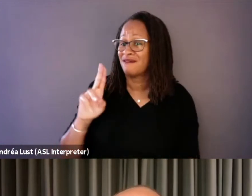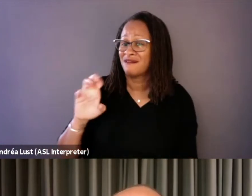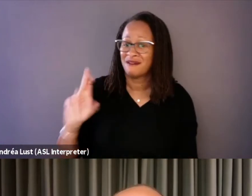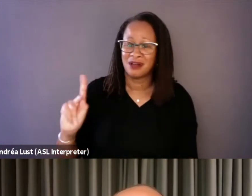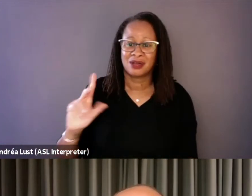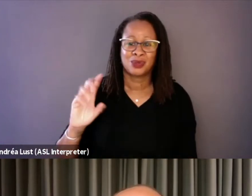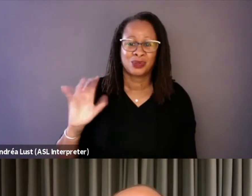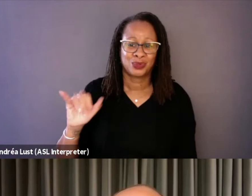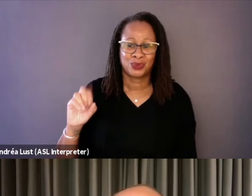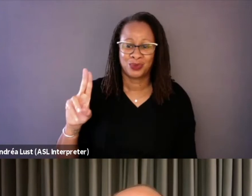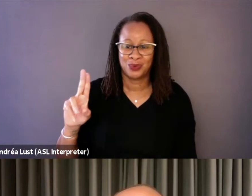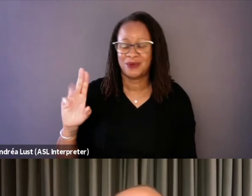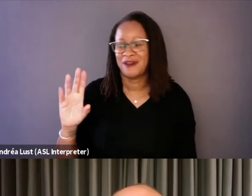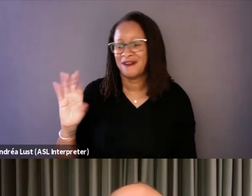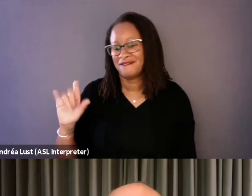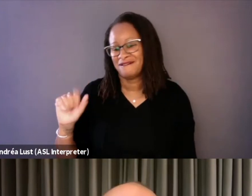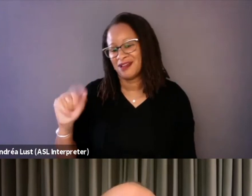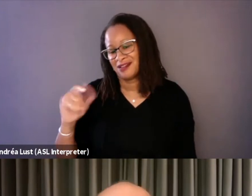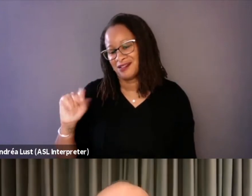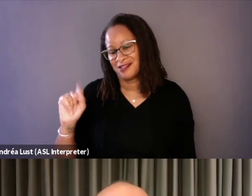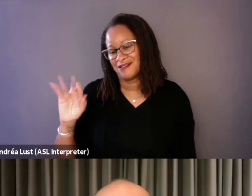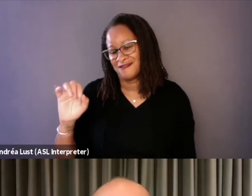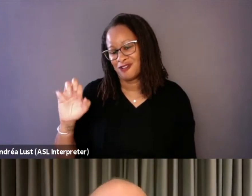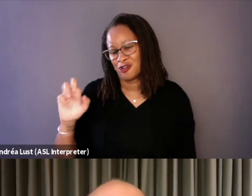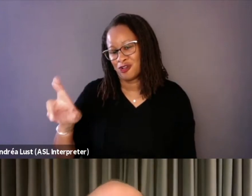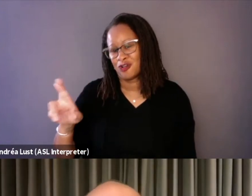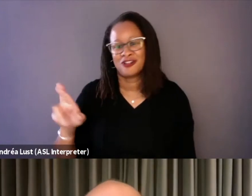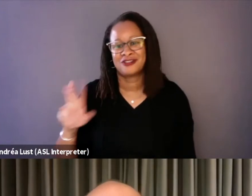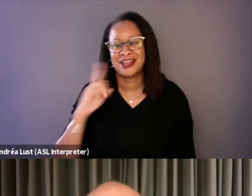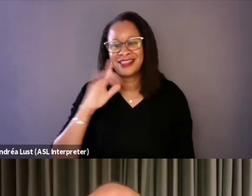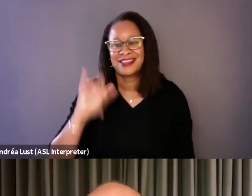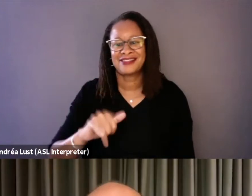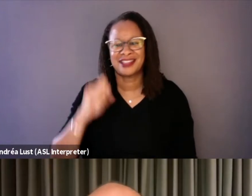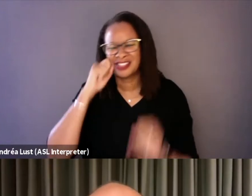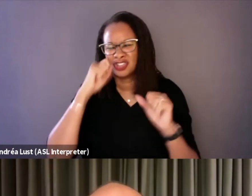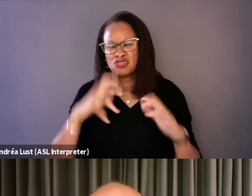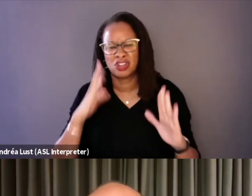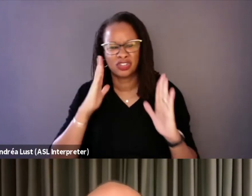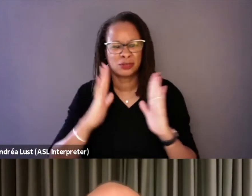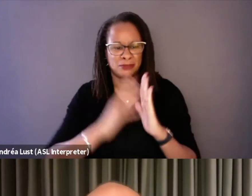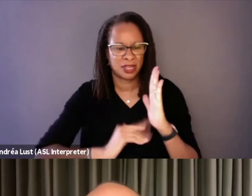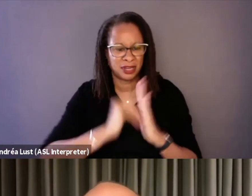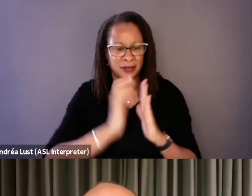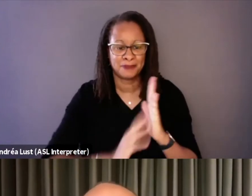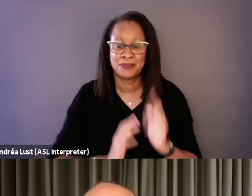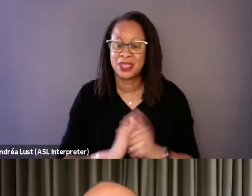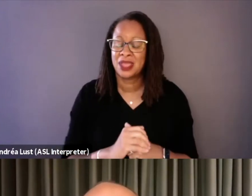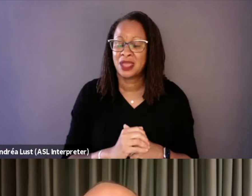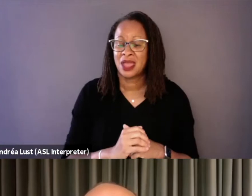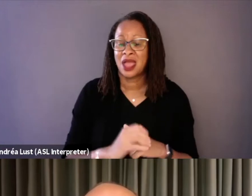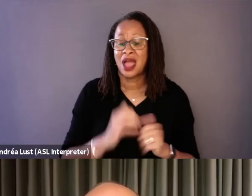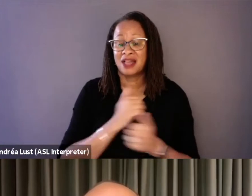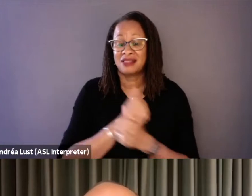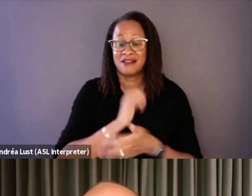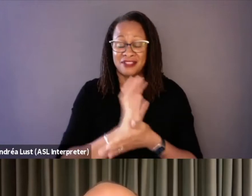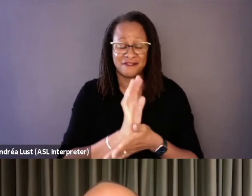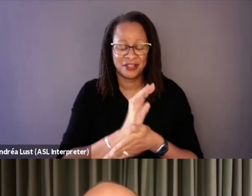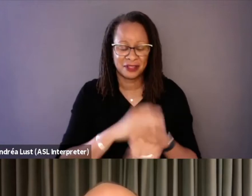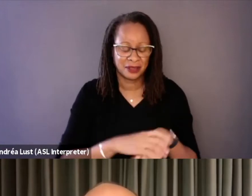It's just astonishing but I also love the film he did, Chris, Karen Finley's in it. I forget what it's called.